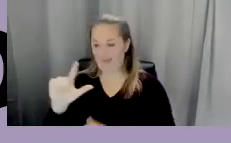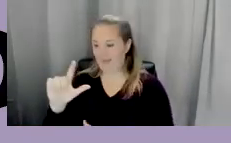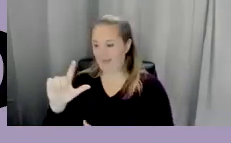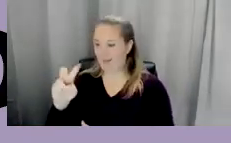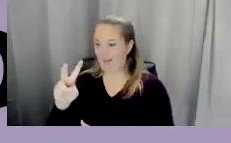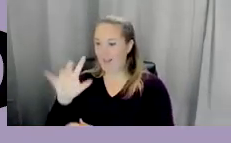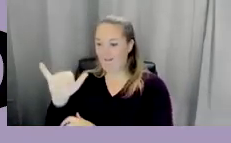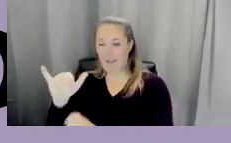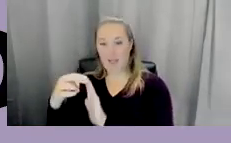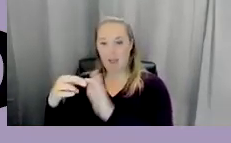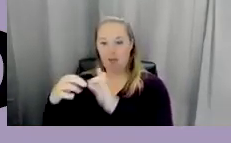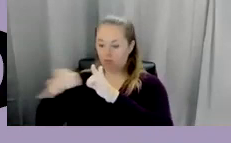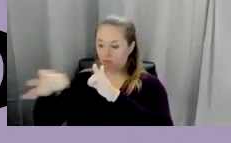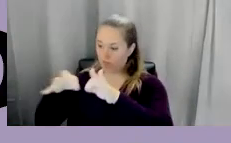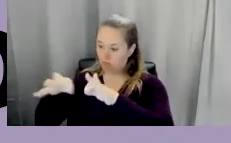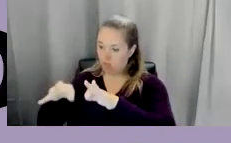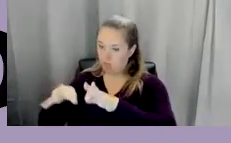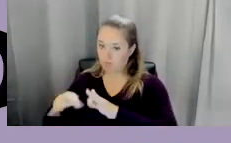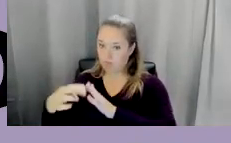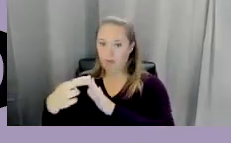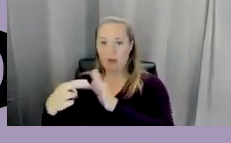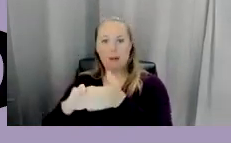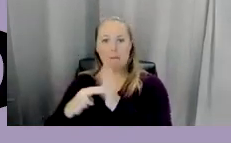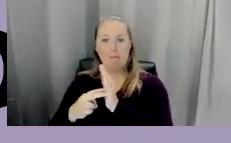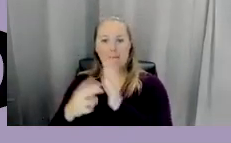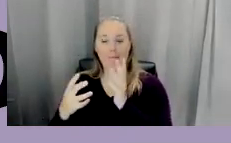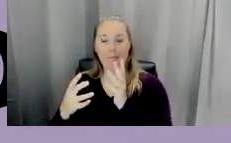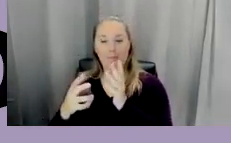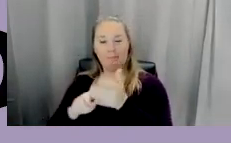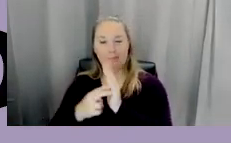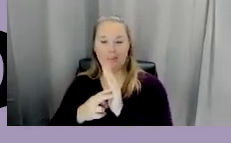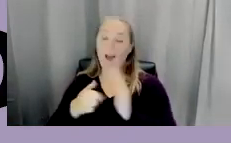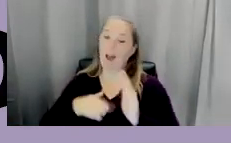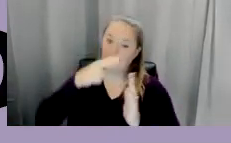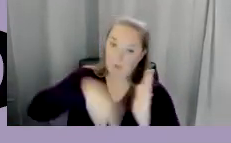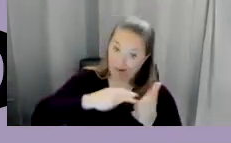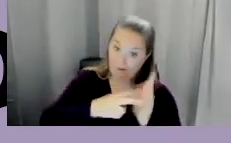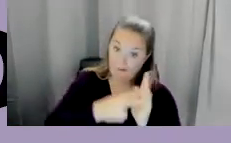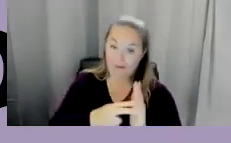CALLED VULNERABLE POPULATIONS